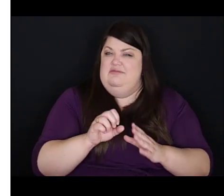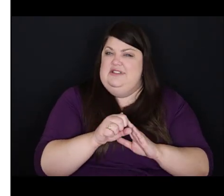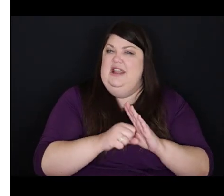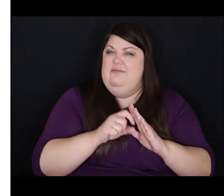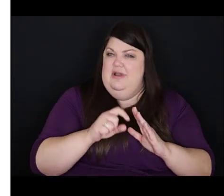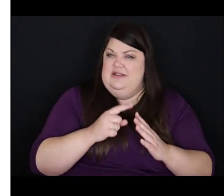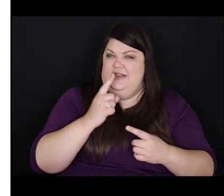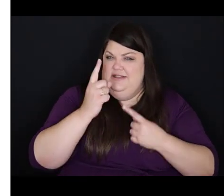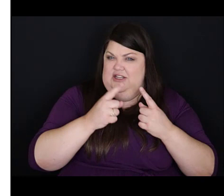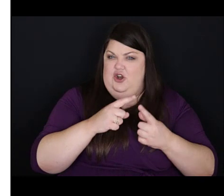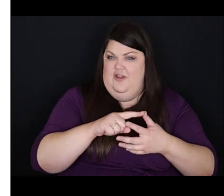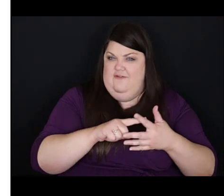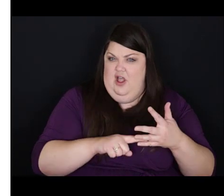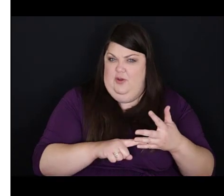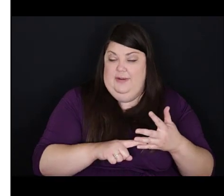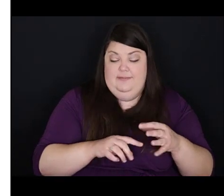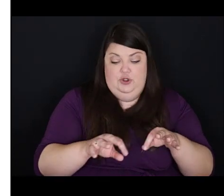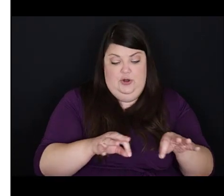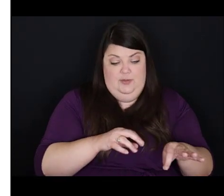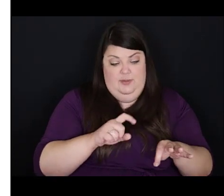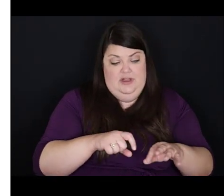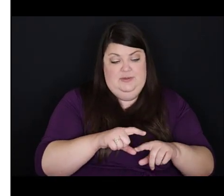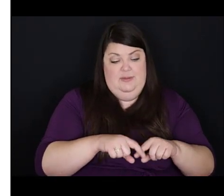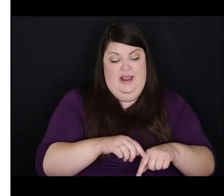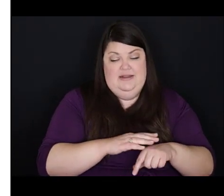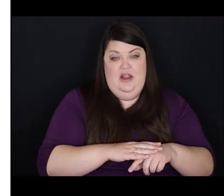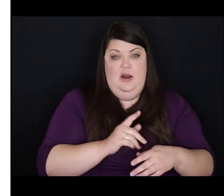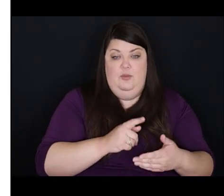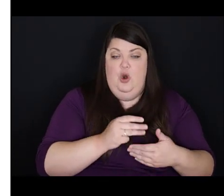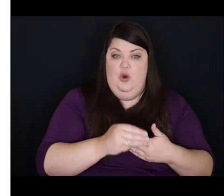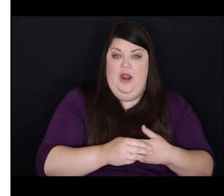The Description must be based on program year and